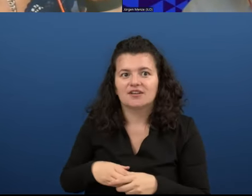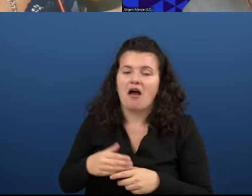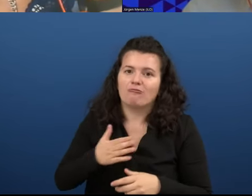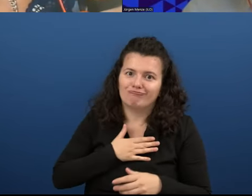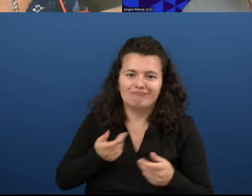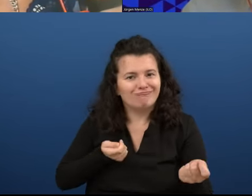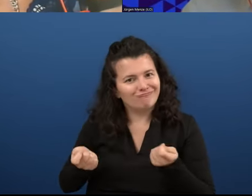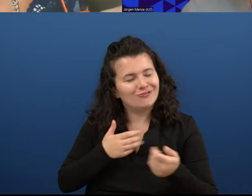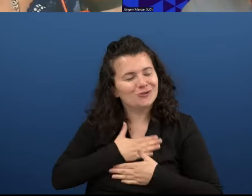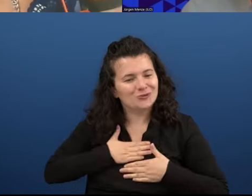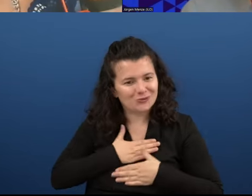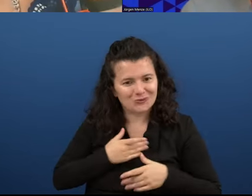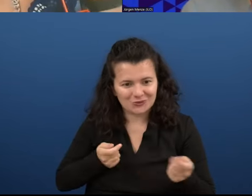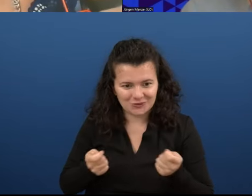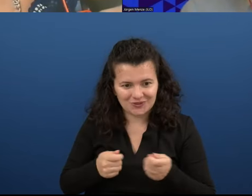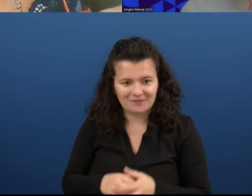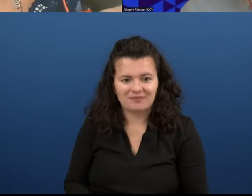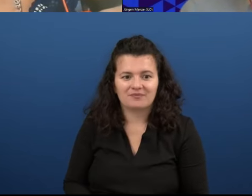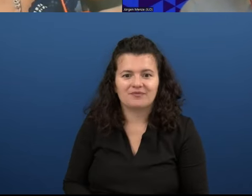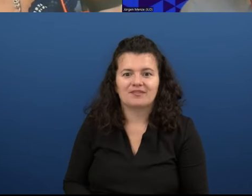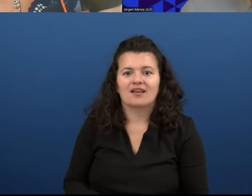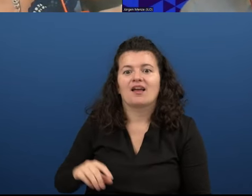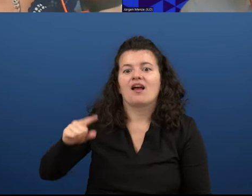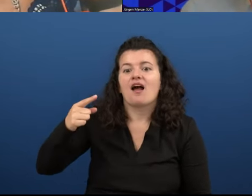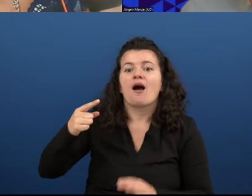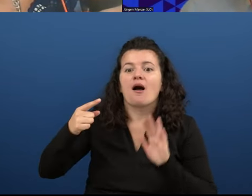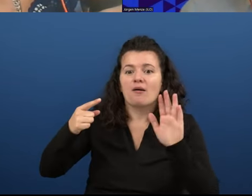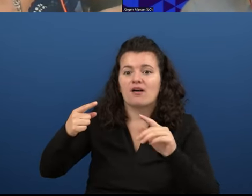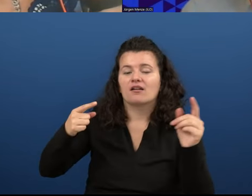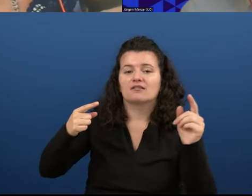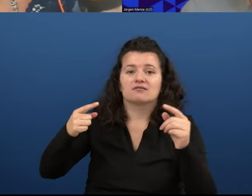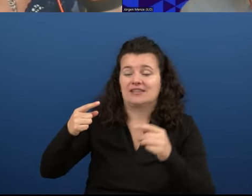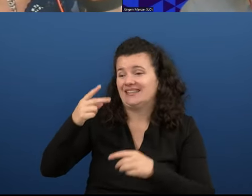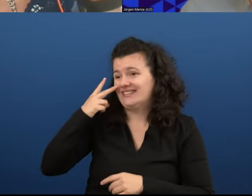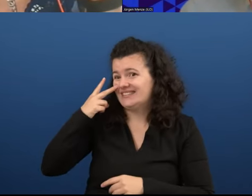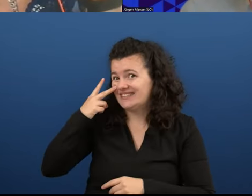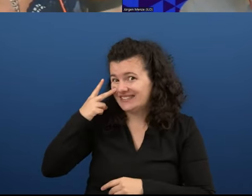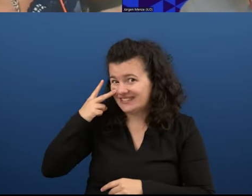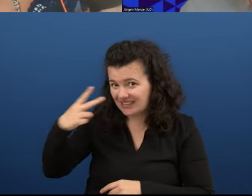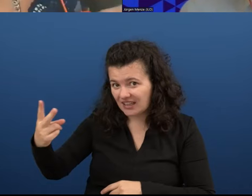a delicacy reports multiverse naw naw Kham happy to play palm Asia Mr nice good measure